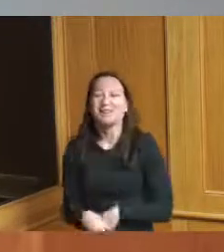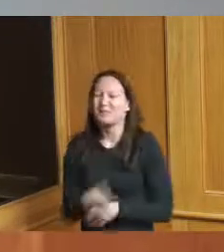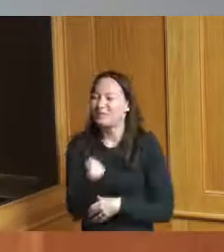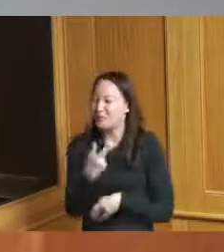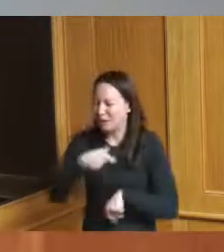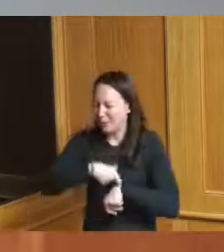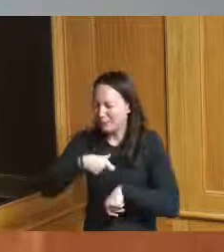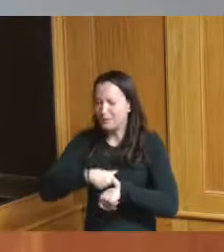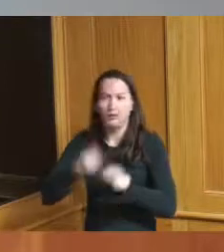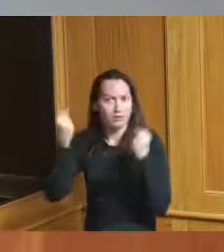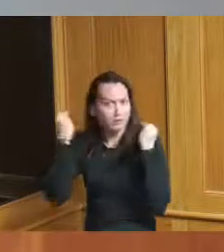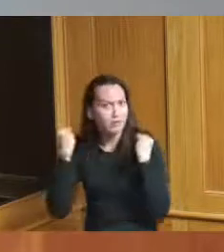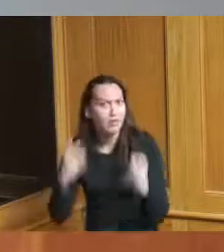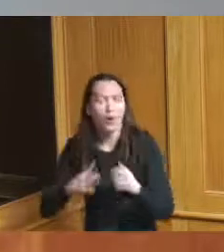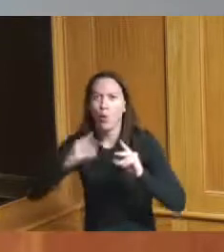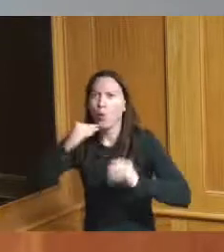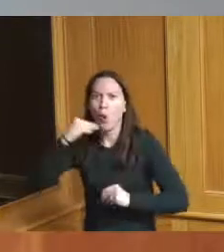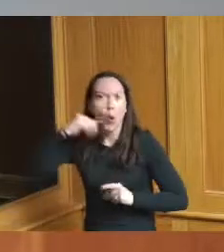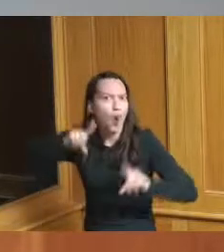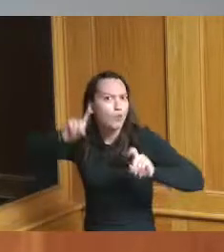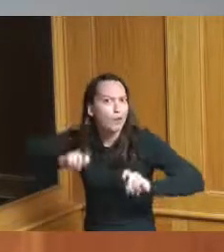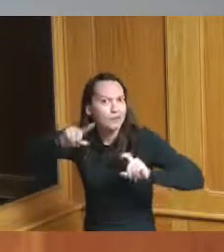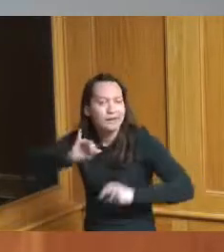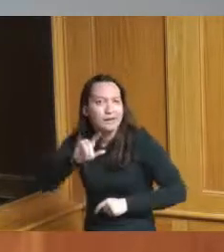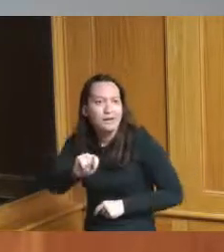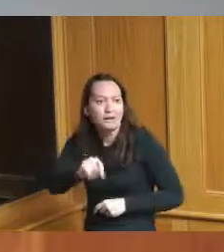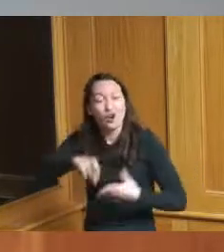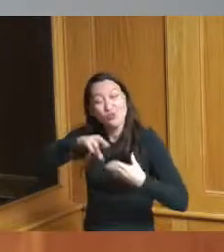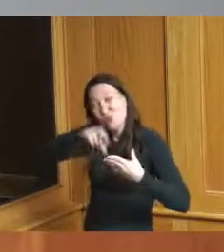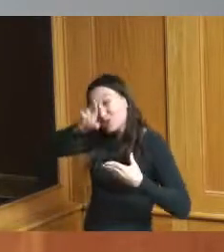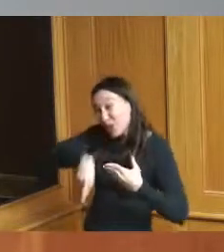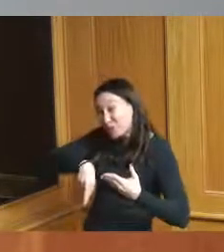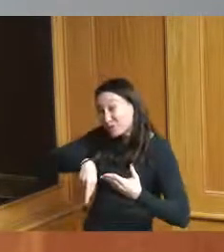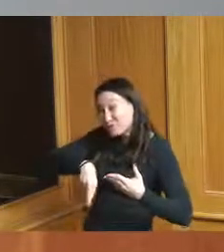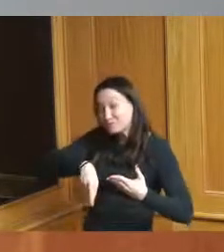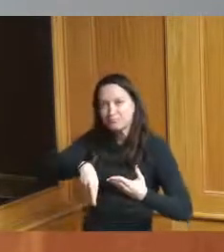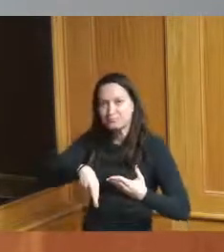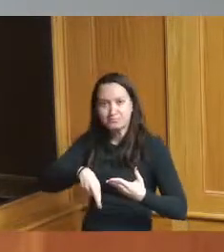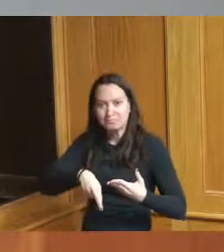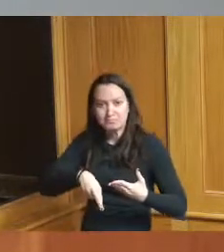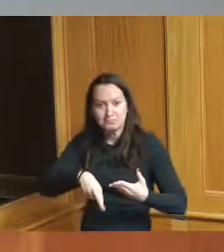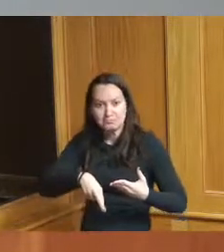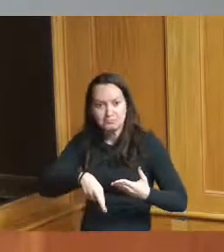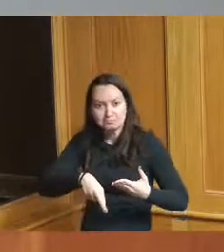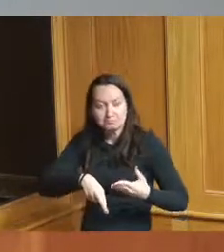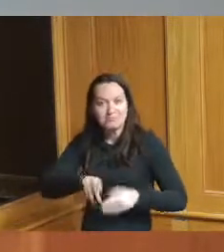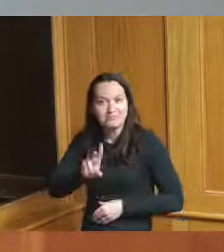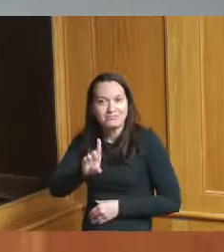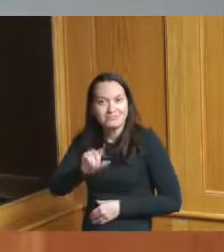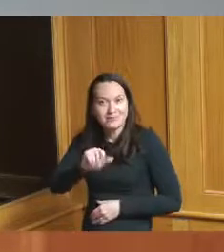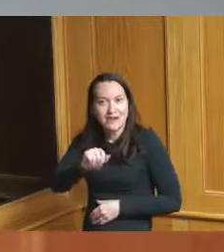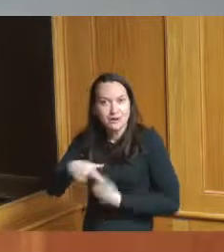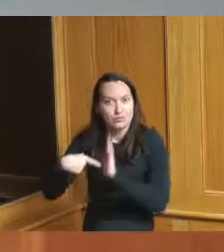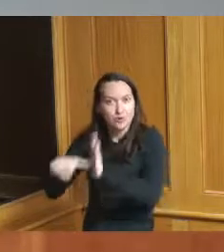we have so much at home testing those results are not the data doesn't reflect those results because